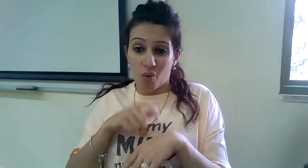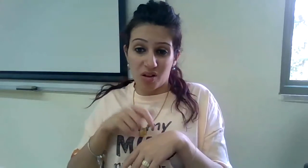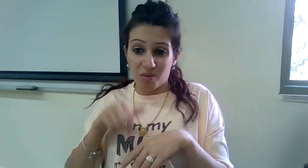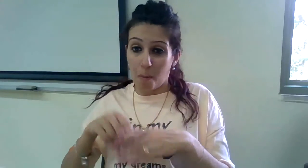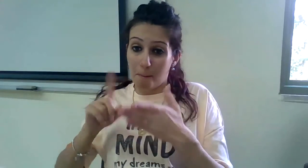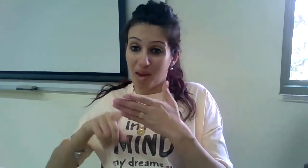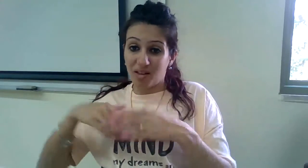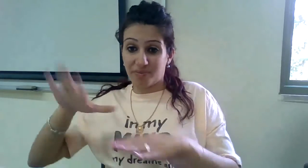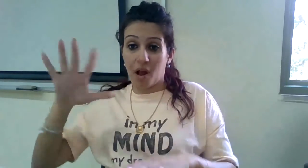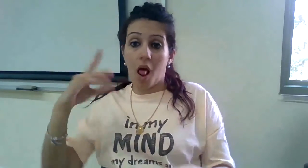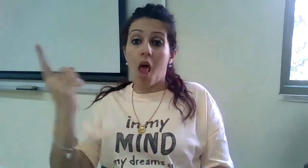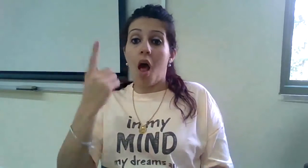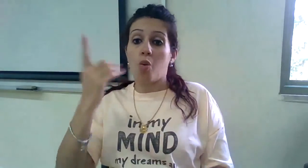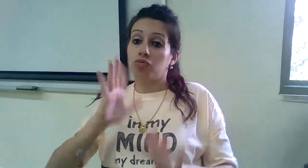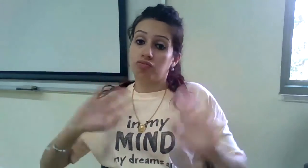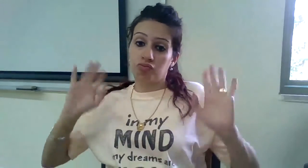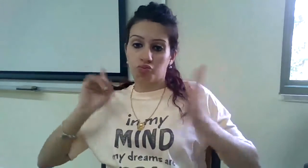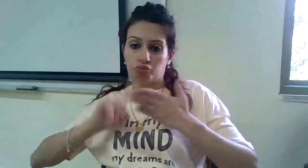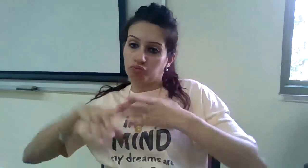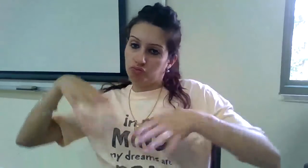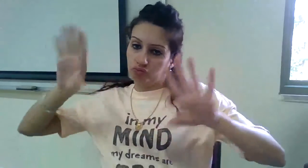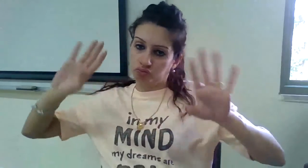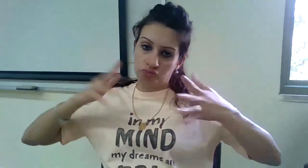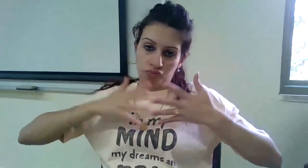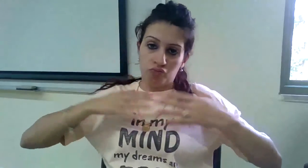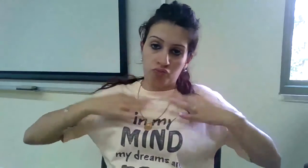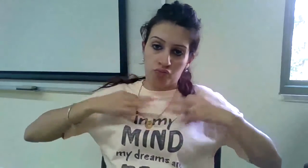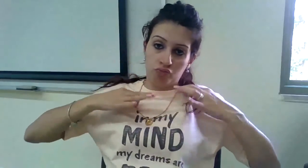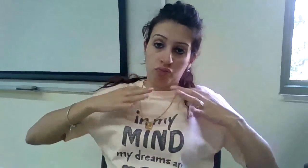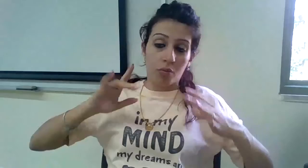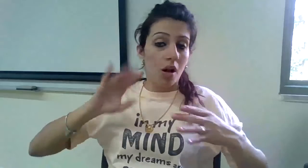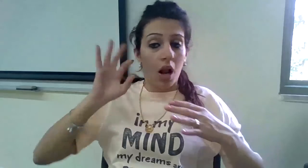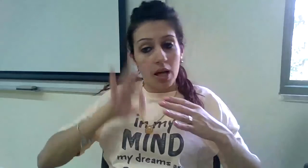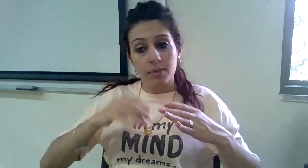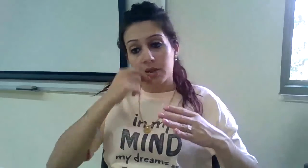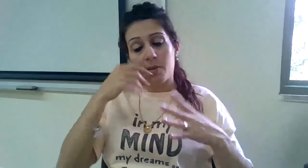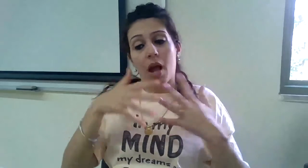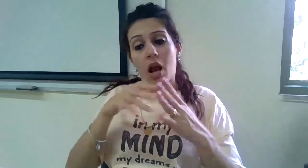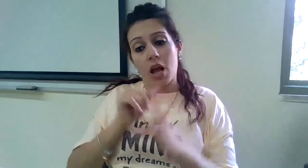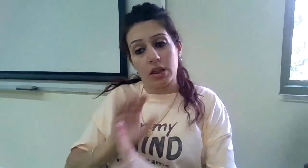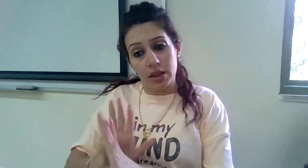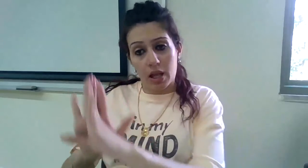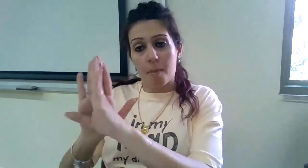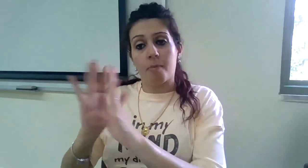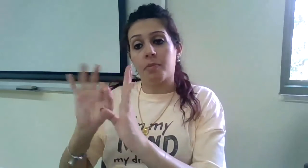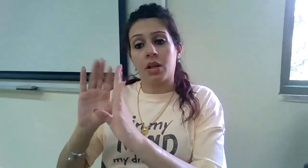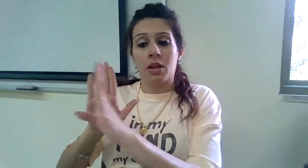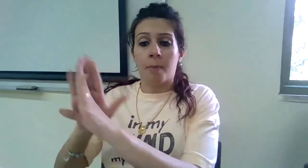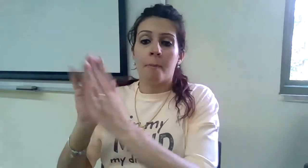tools as a system to support their individual teachers. So to my understanding,